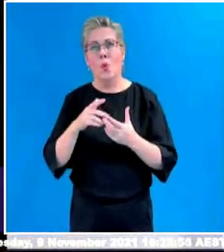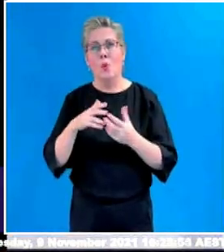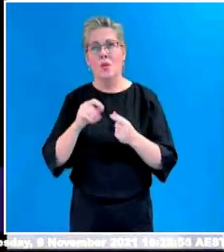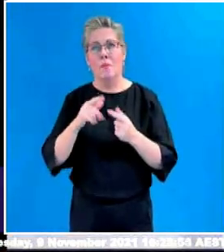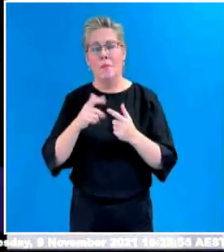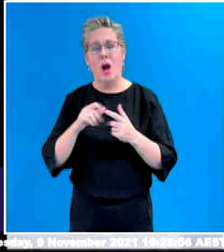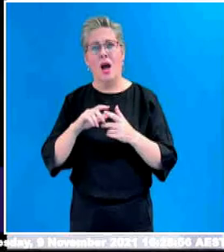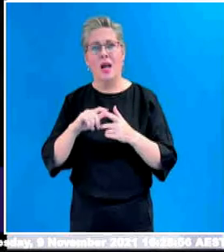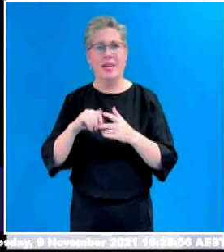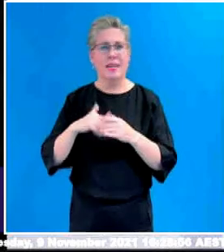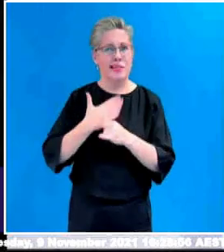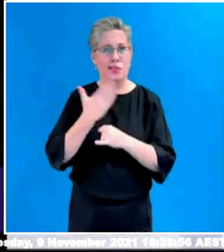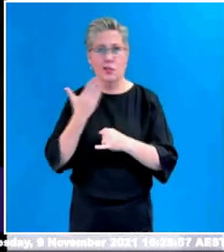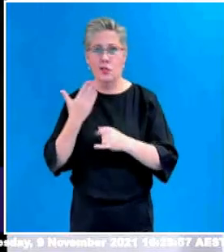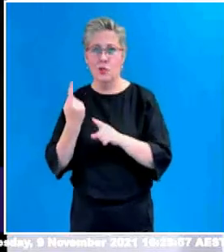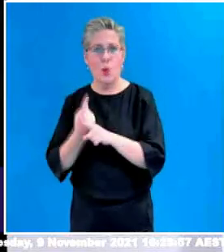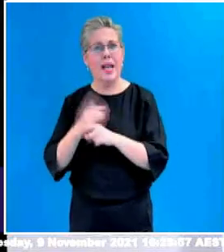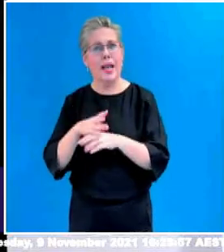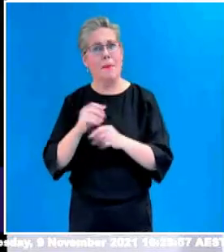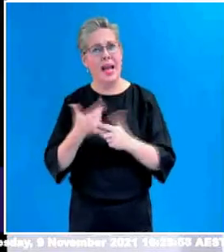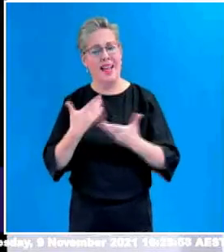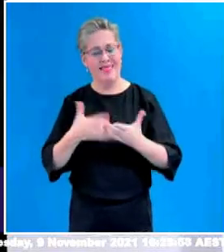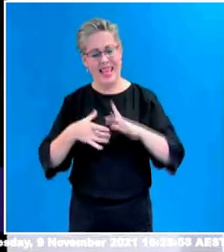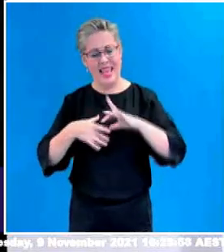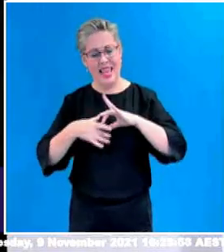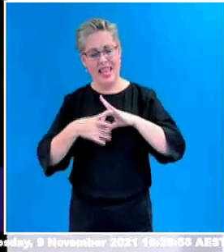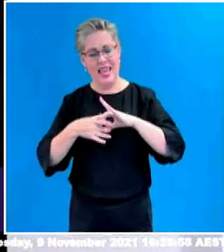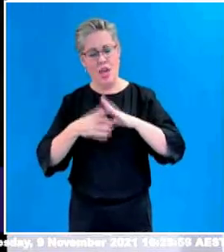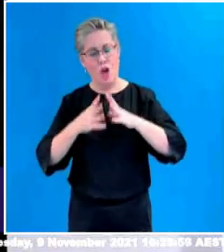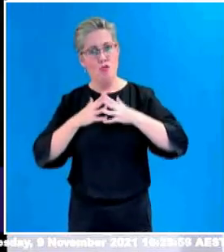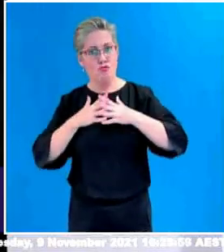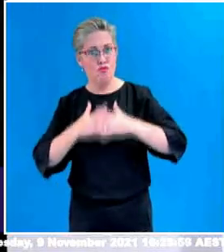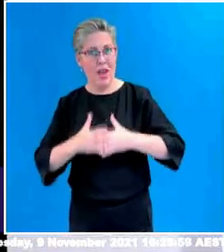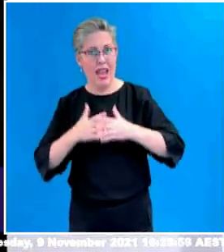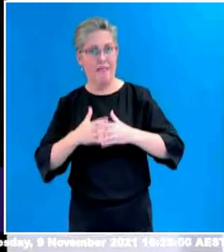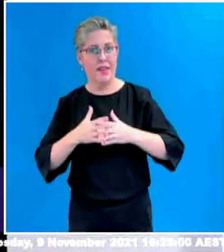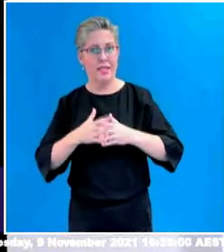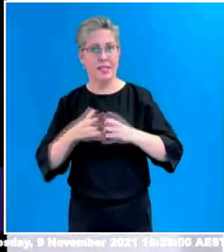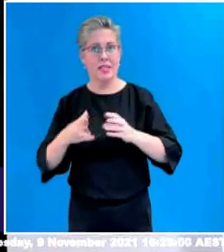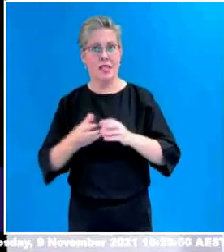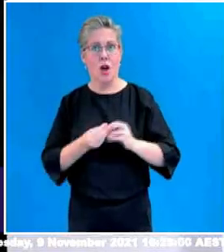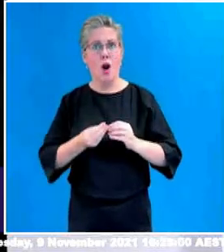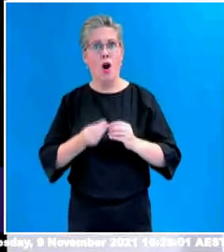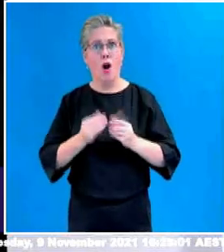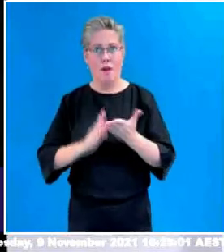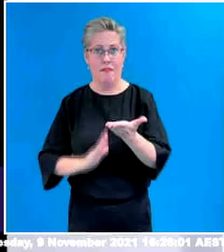You may recall Colin Hiscoe's evidence at Public Hearing 3 and I want to remind